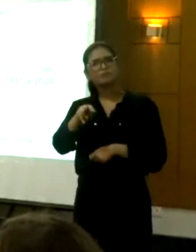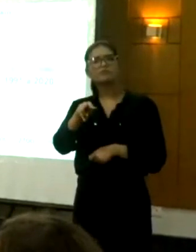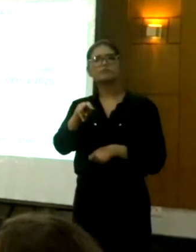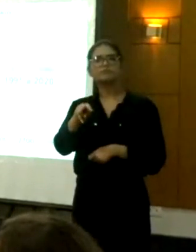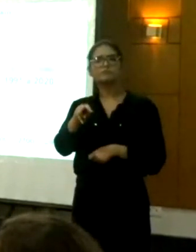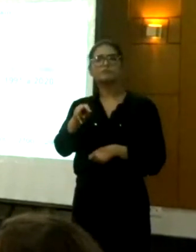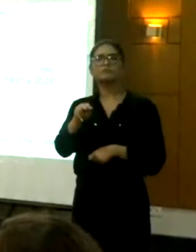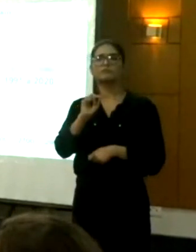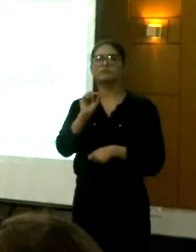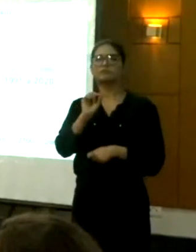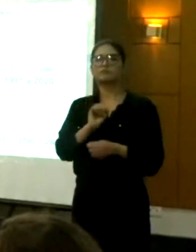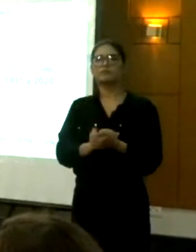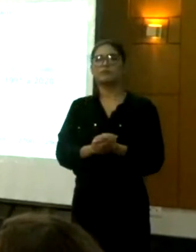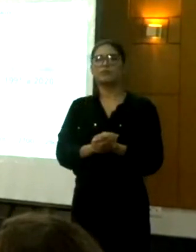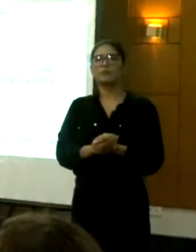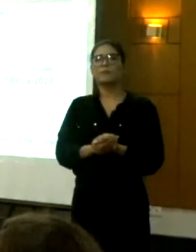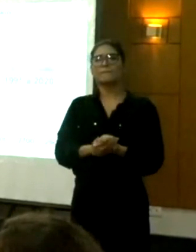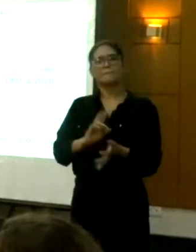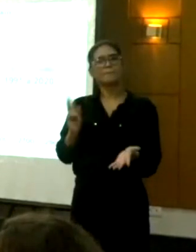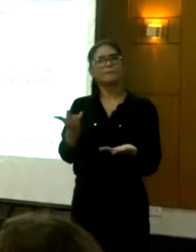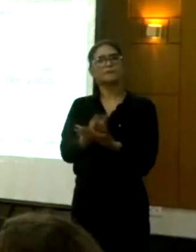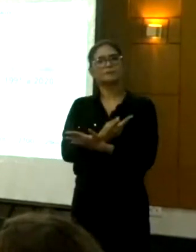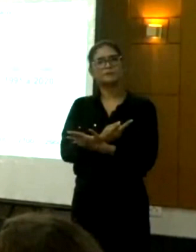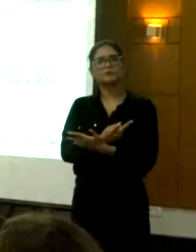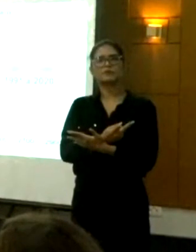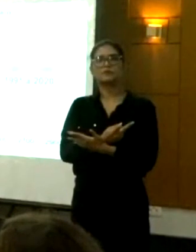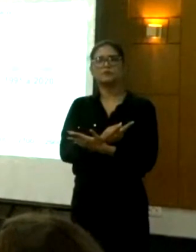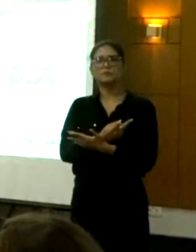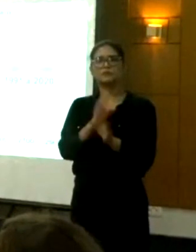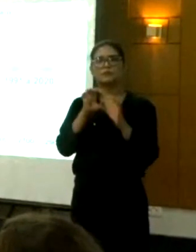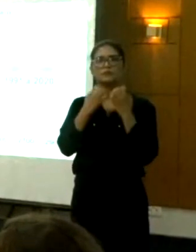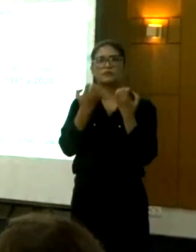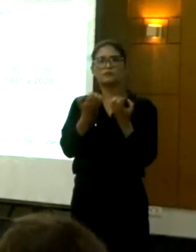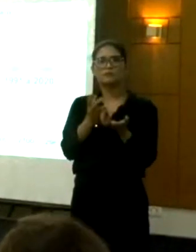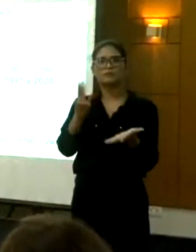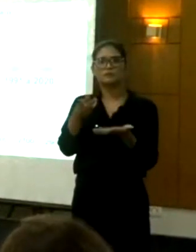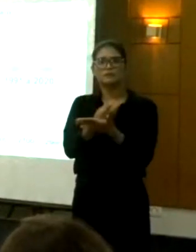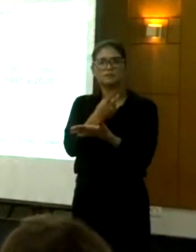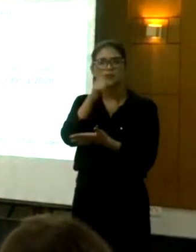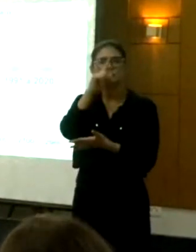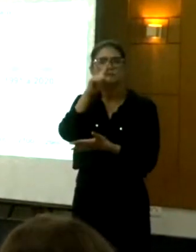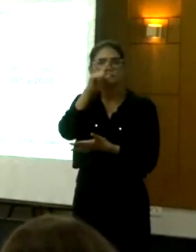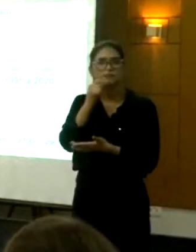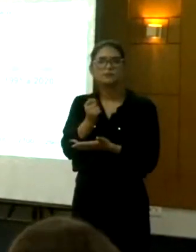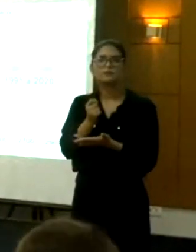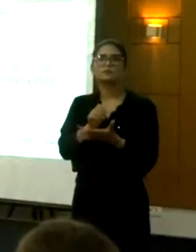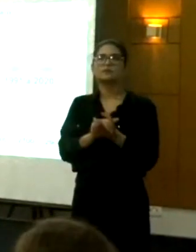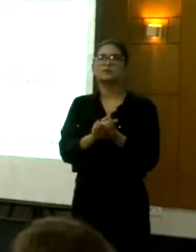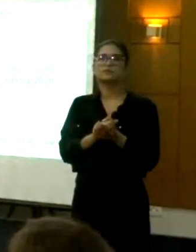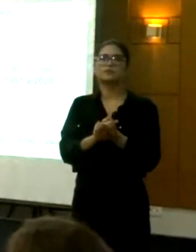, this occurrence and these impacts of extreme events, there are a series of measures that can be taken,